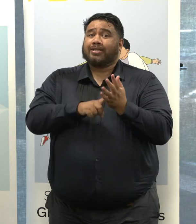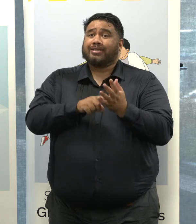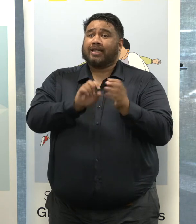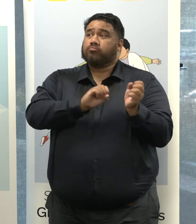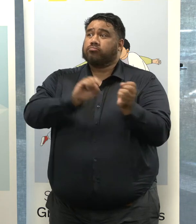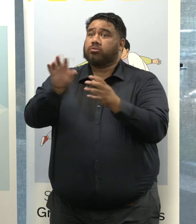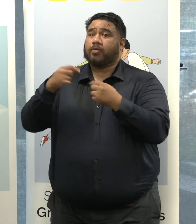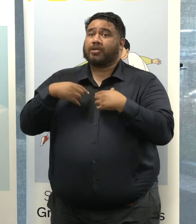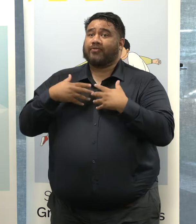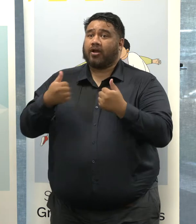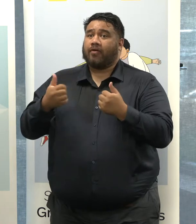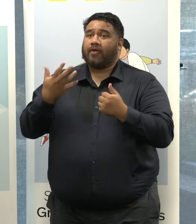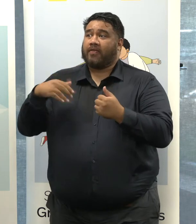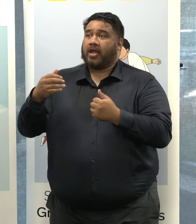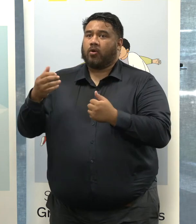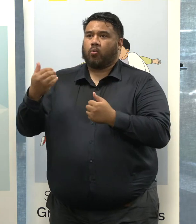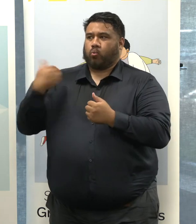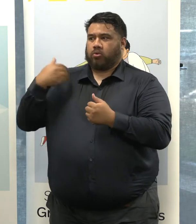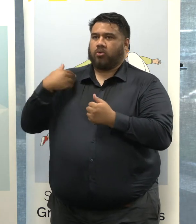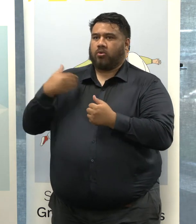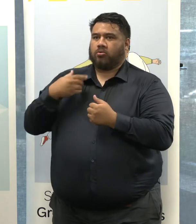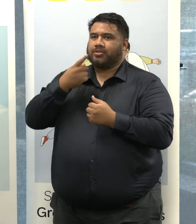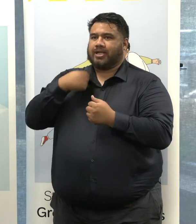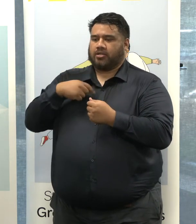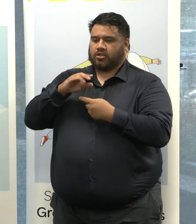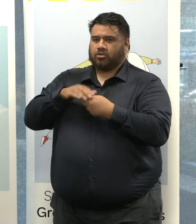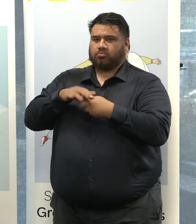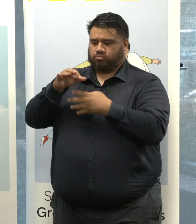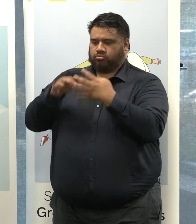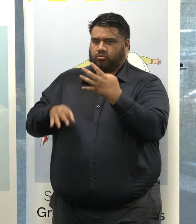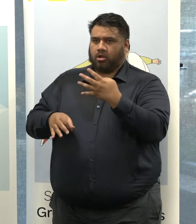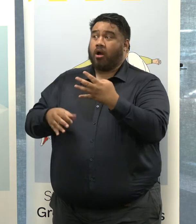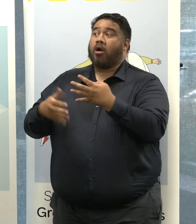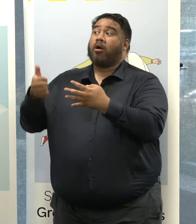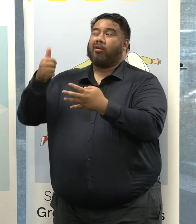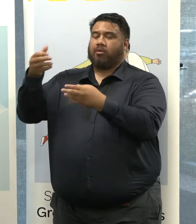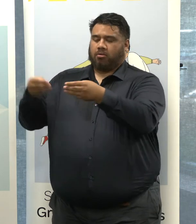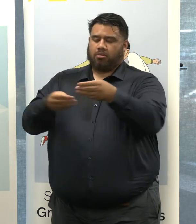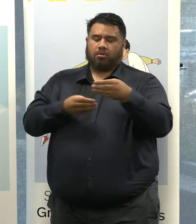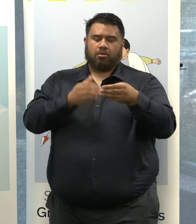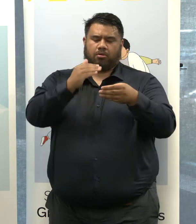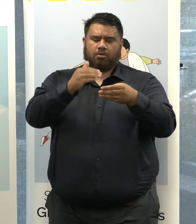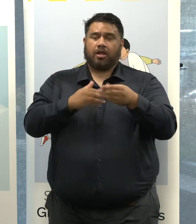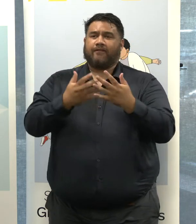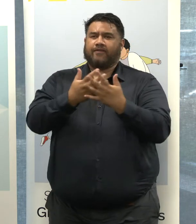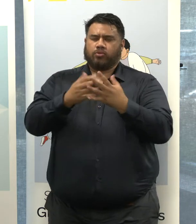the work force point of view, we're getting notifications from patients with the rapid antigen chests and making sure peoples and that through so we